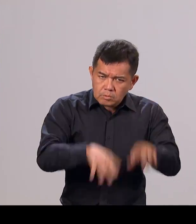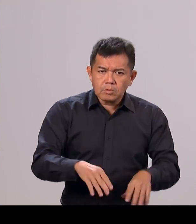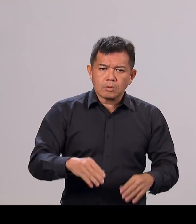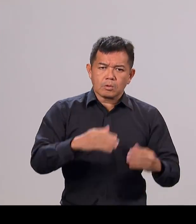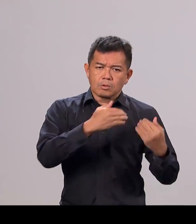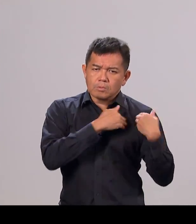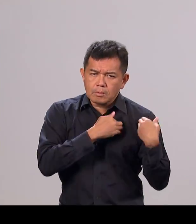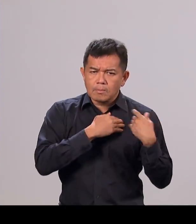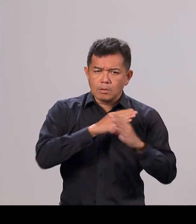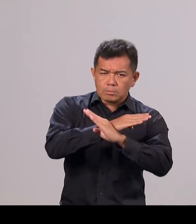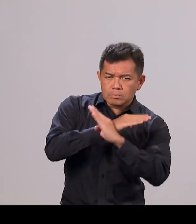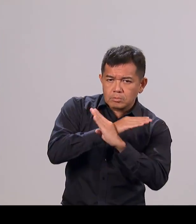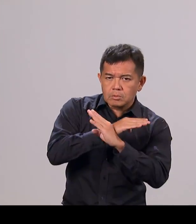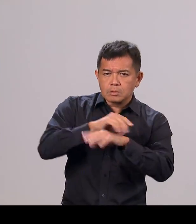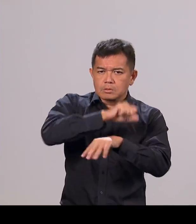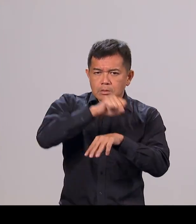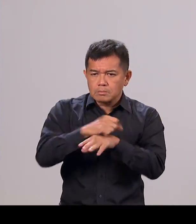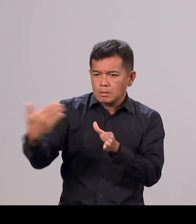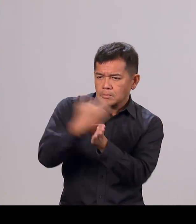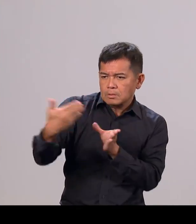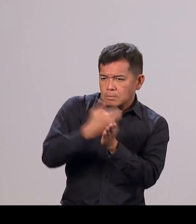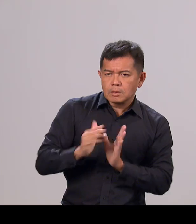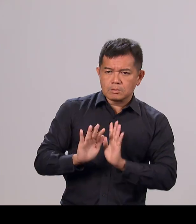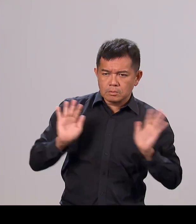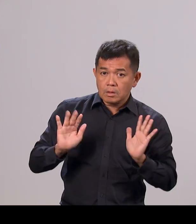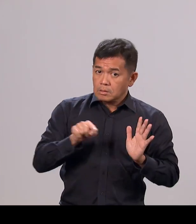Ultimately, what matters most is that we must have that resolve.